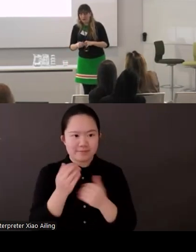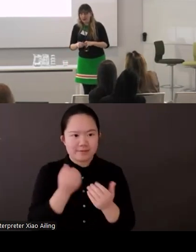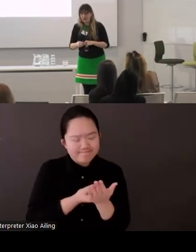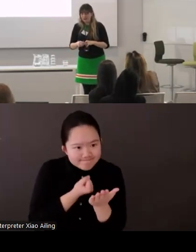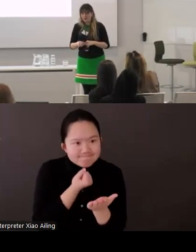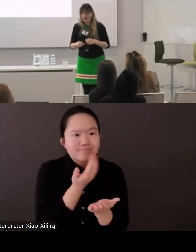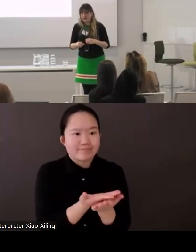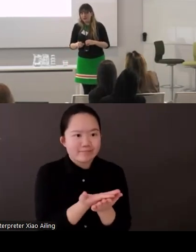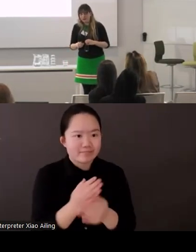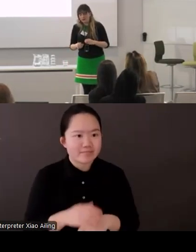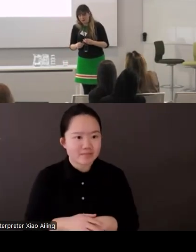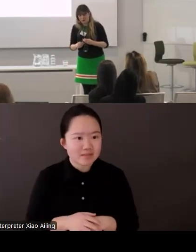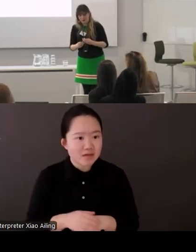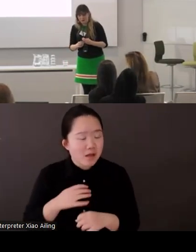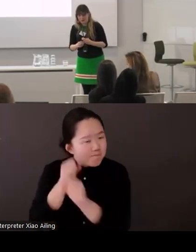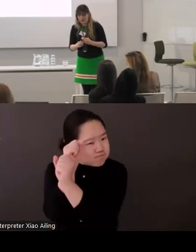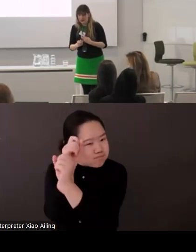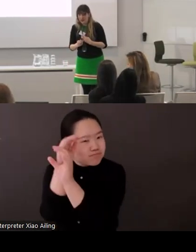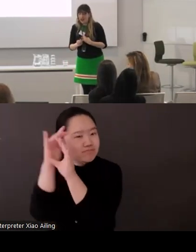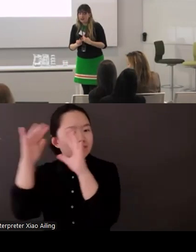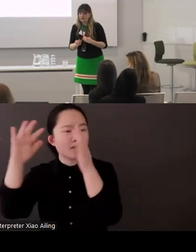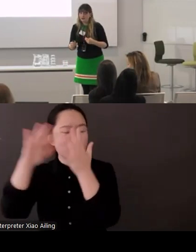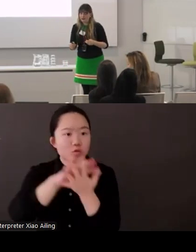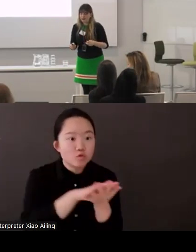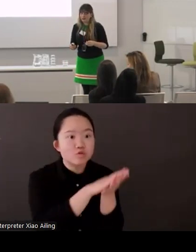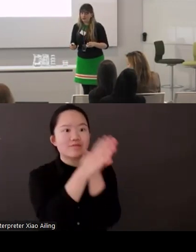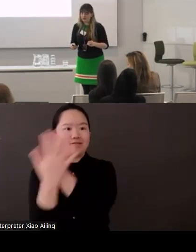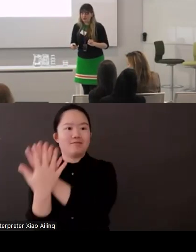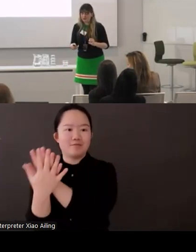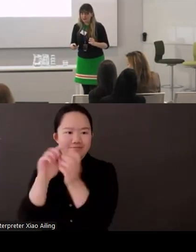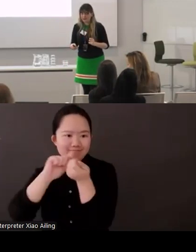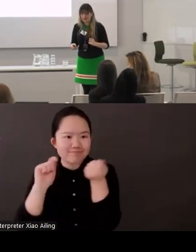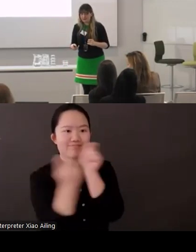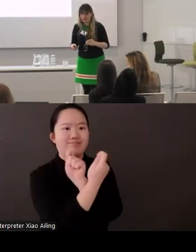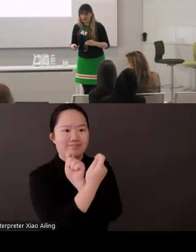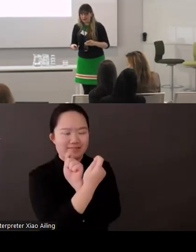I dream of making a difference for another person. I dream of messing with the world's understanding of disability.